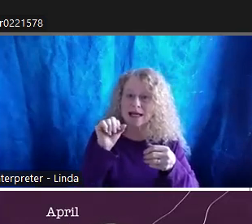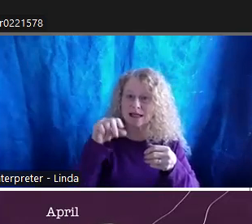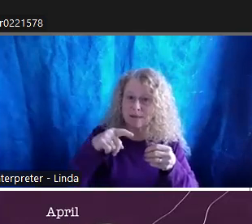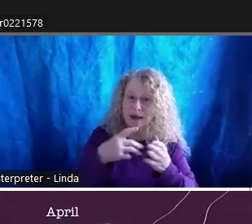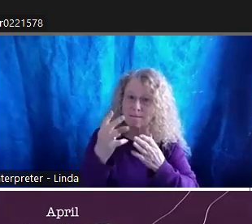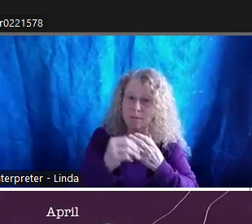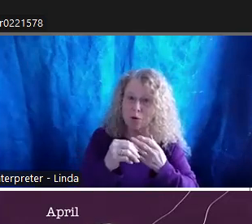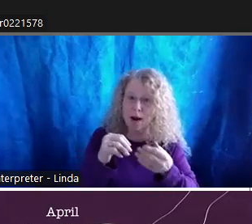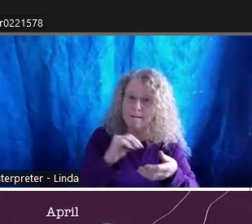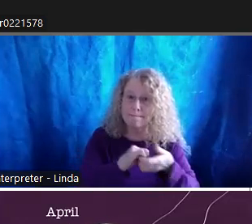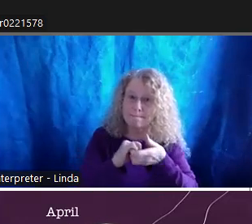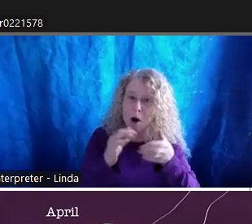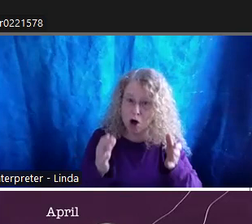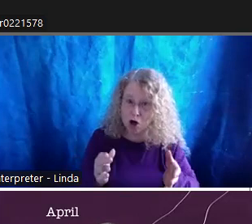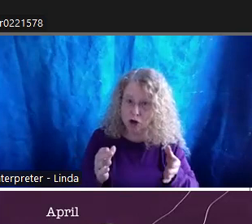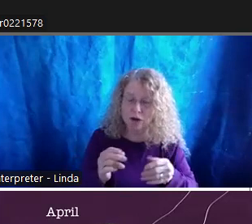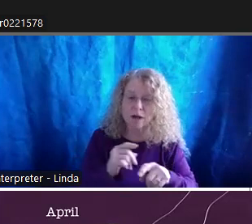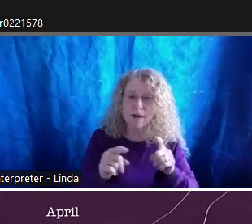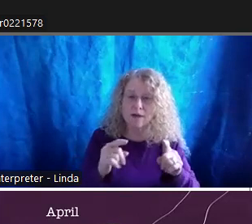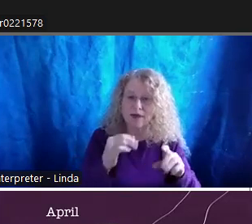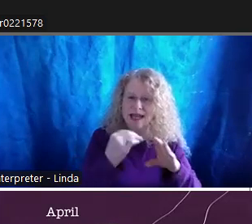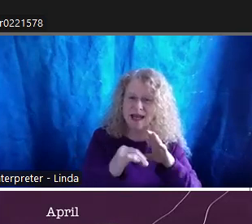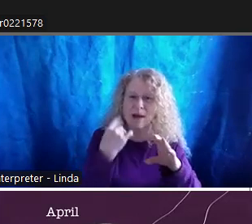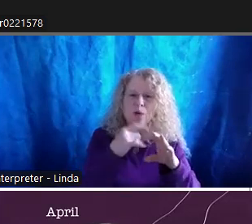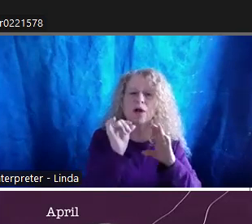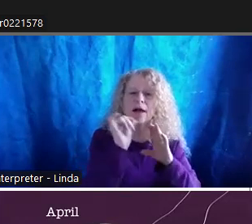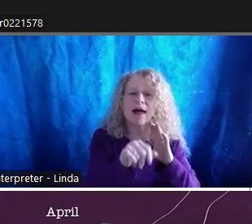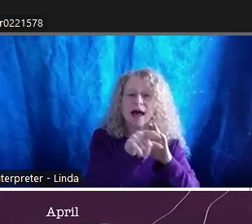BUT THE E-MAIL BODY ITSELF LOOKS LIKE JUST WHAT YOU'VE SEEN FROM ME BEFORE, THERE WILL